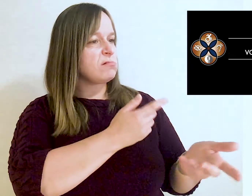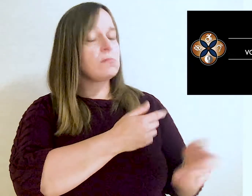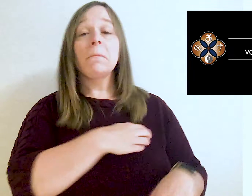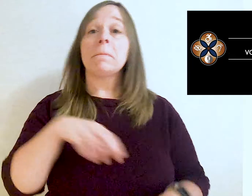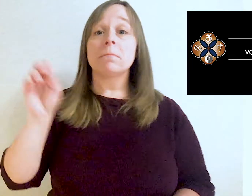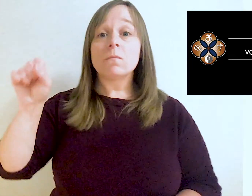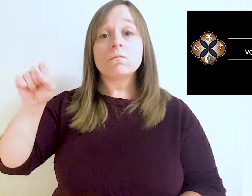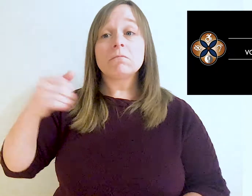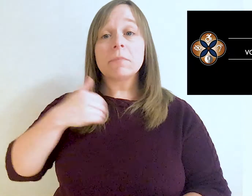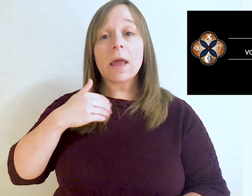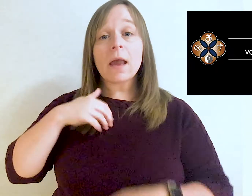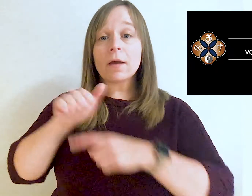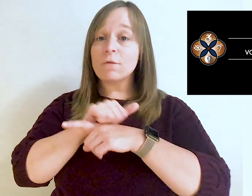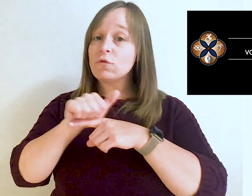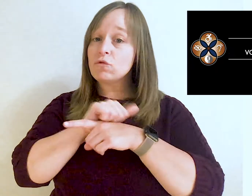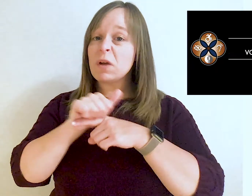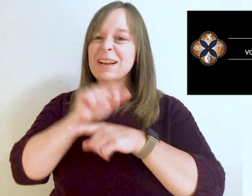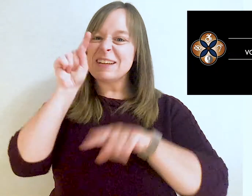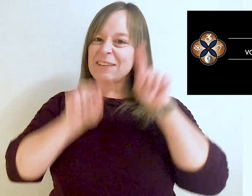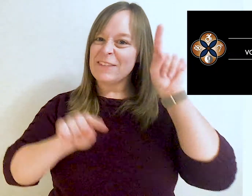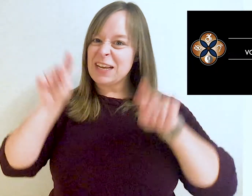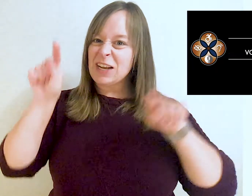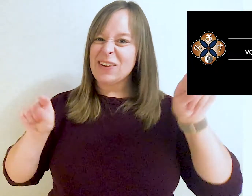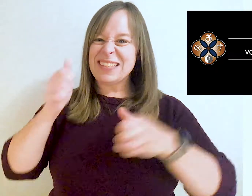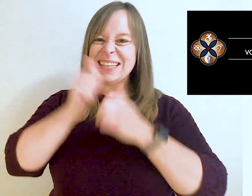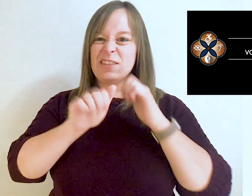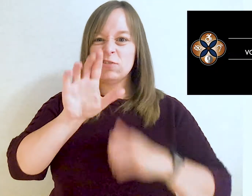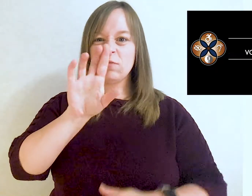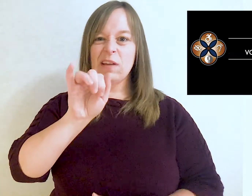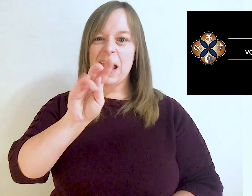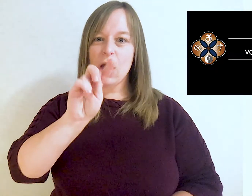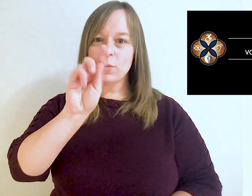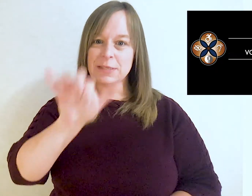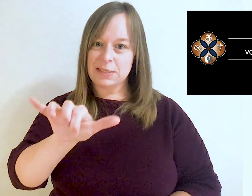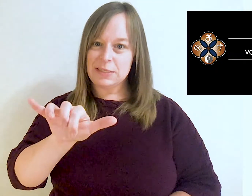There is training that's done. It varies by county and